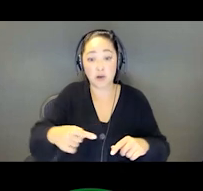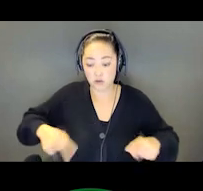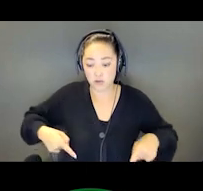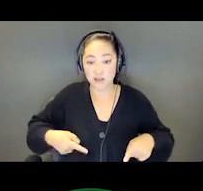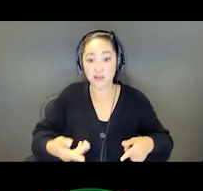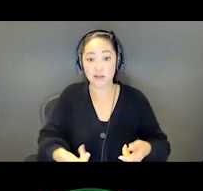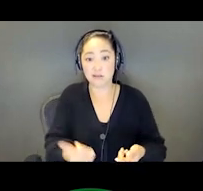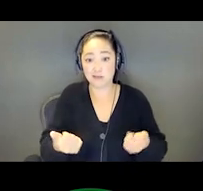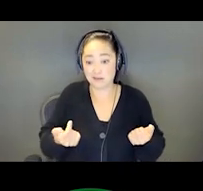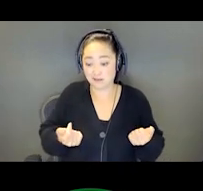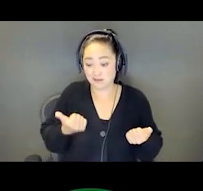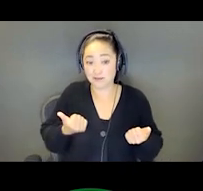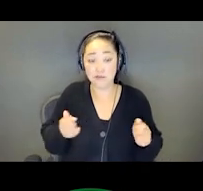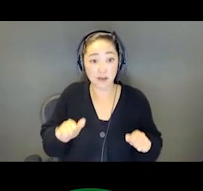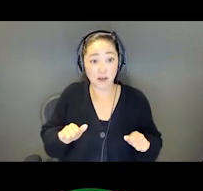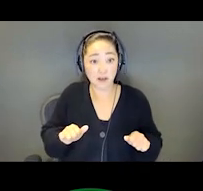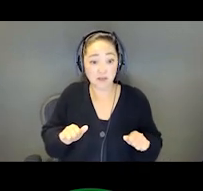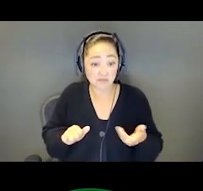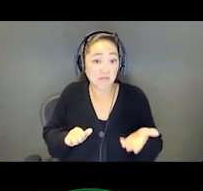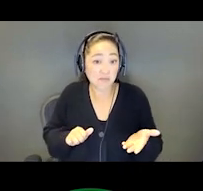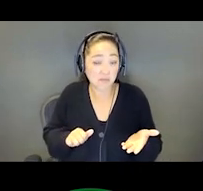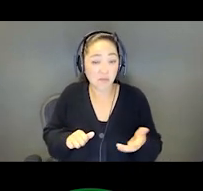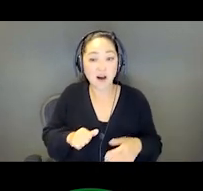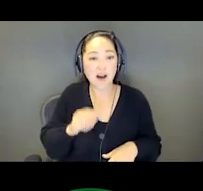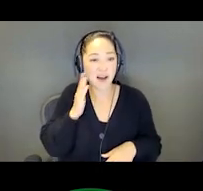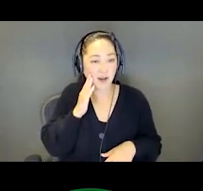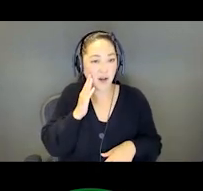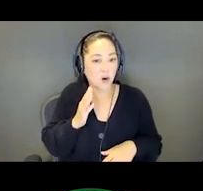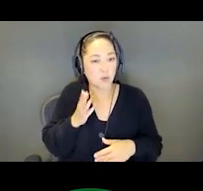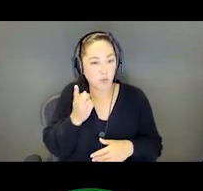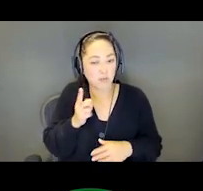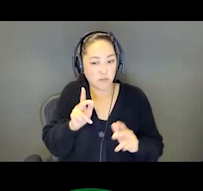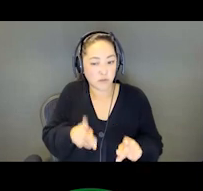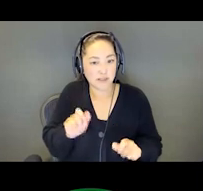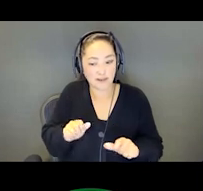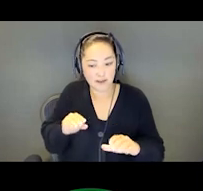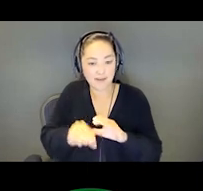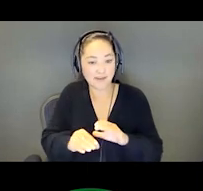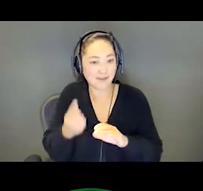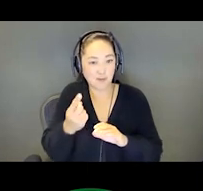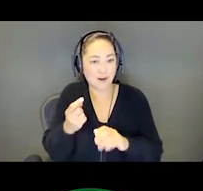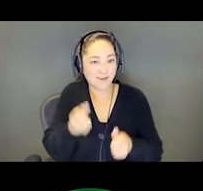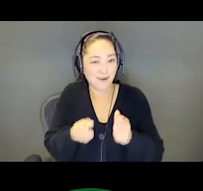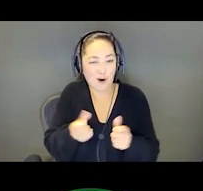that fit it in the backseat of a, which I don't recommend, but any type of SUV or VAN,